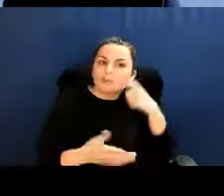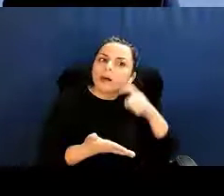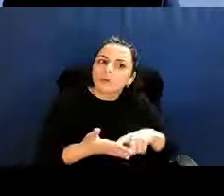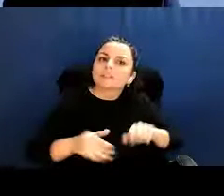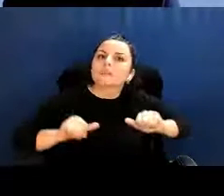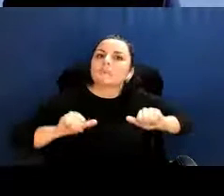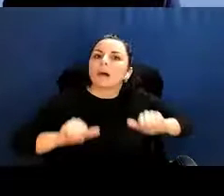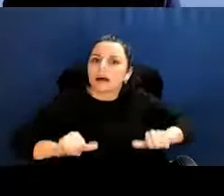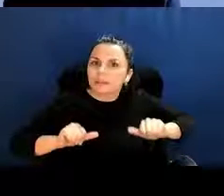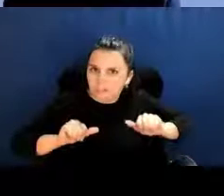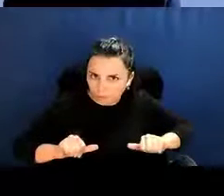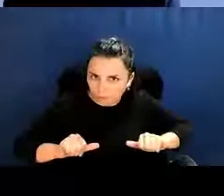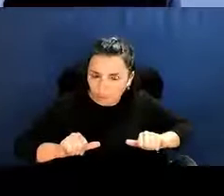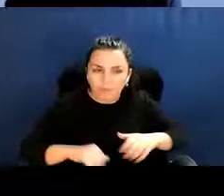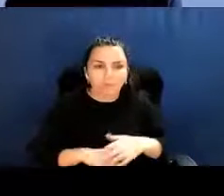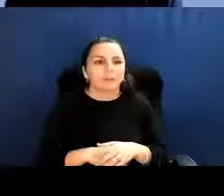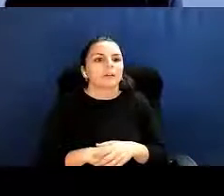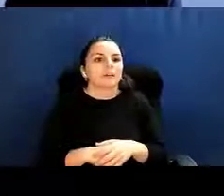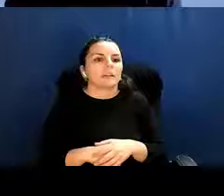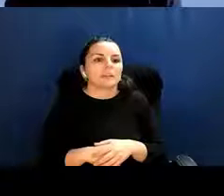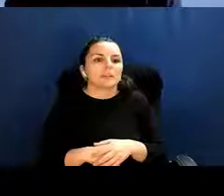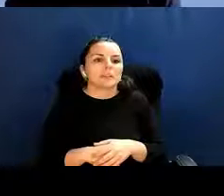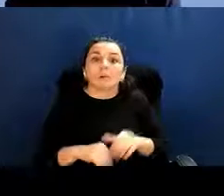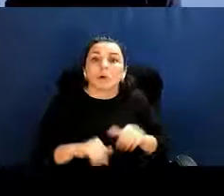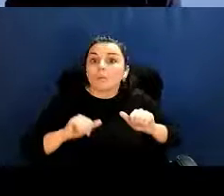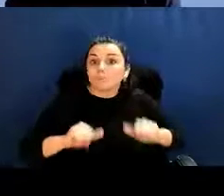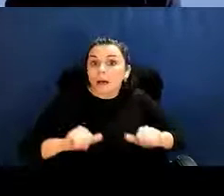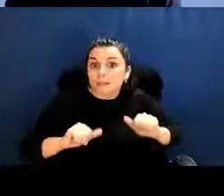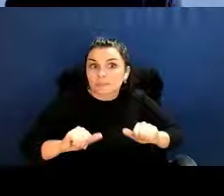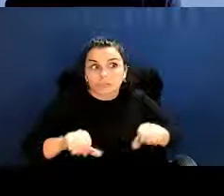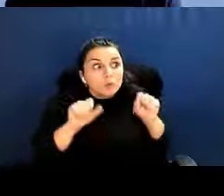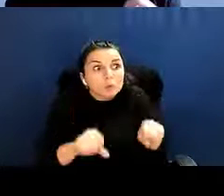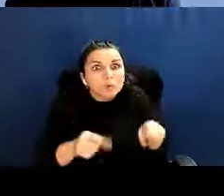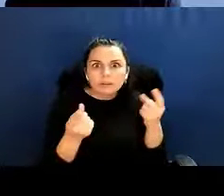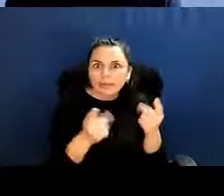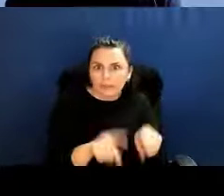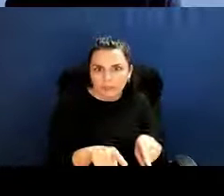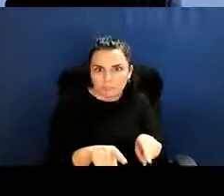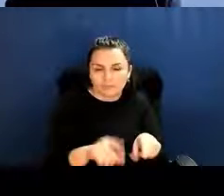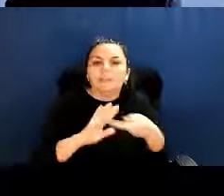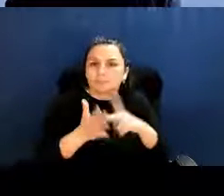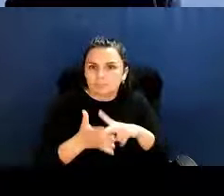So merely the possibility that something could occur means that there is a risk of it happening.